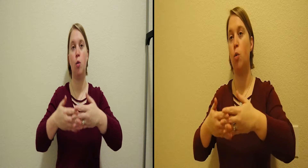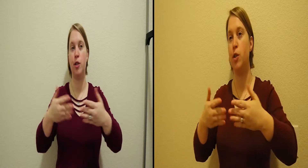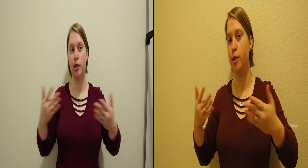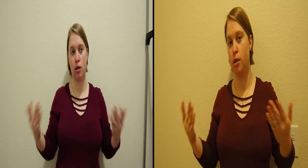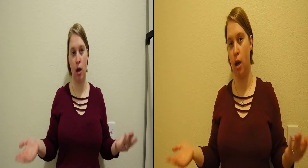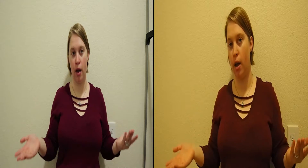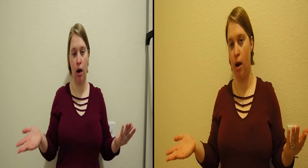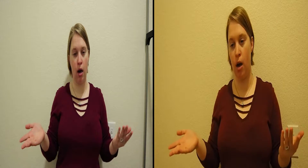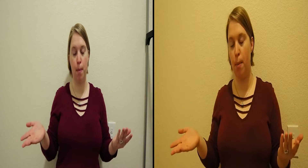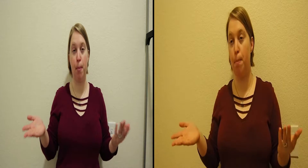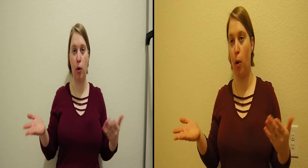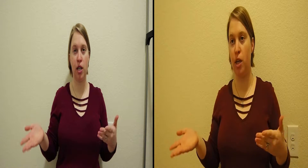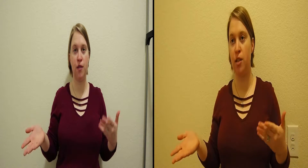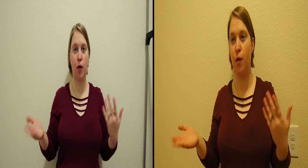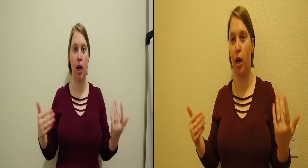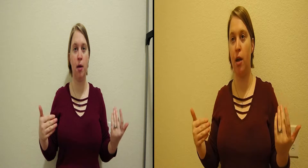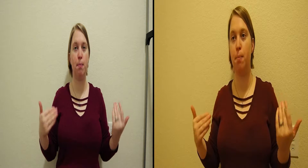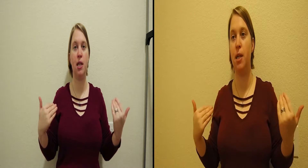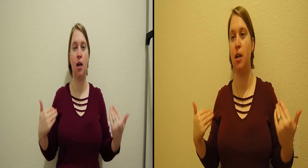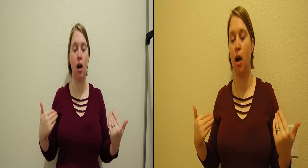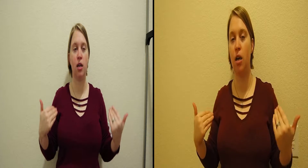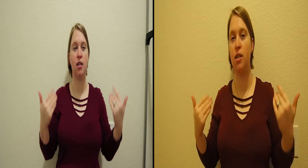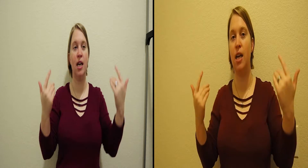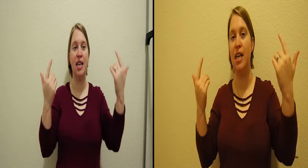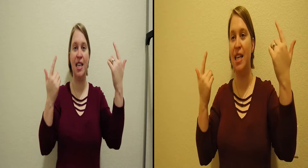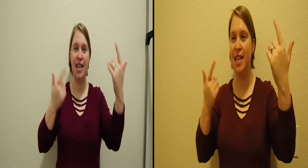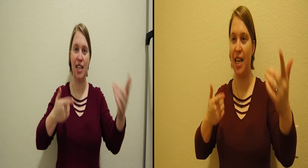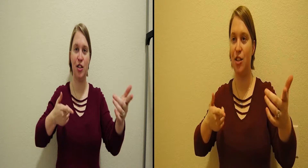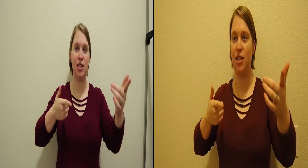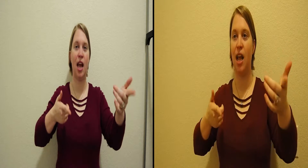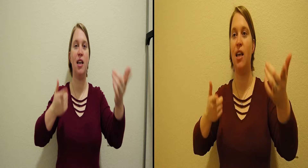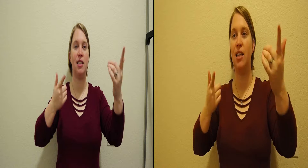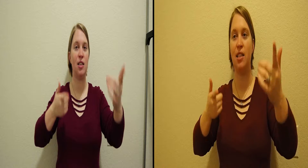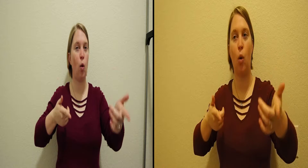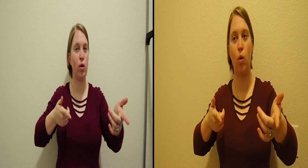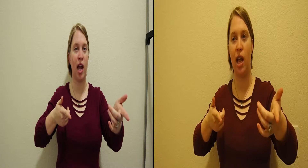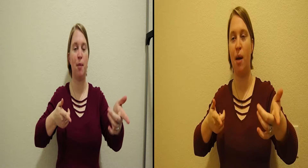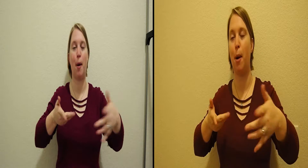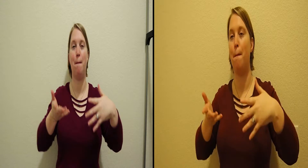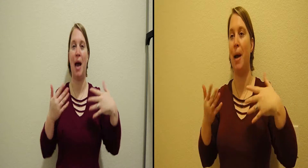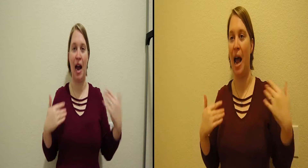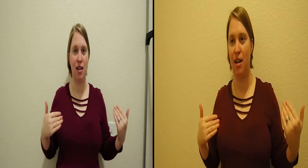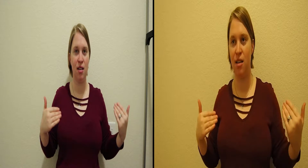which is a bonus for him because he gets to take his old camera back